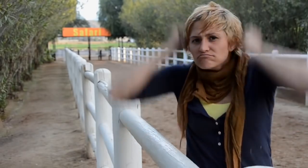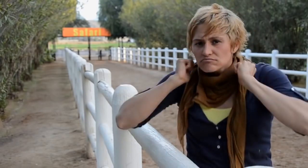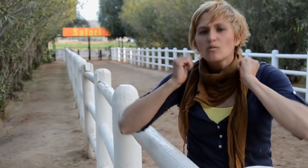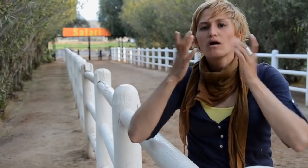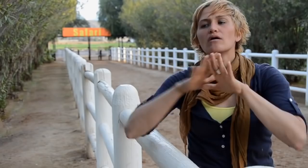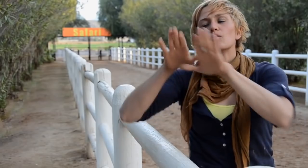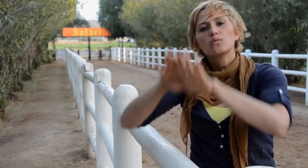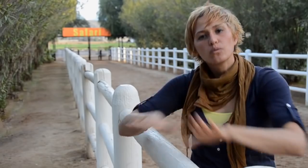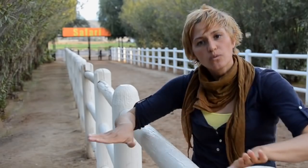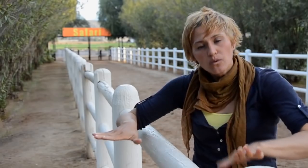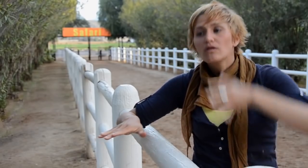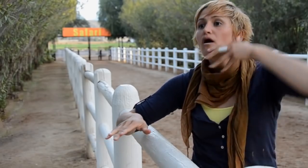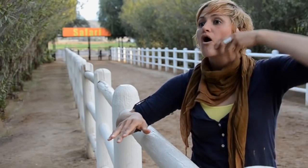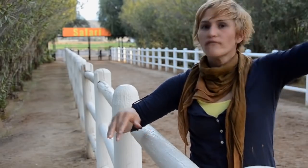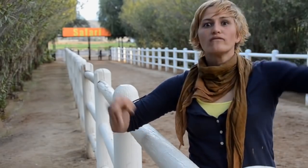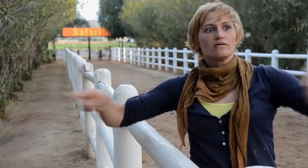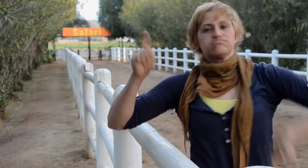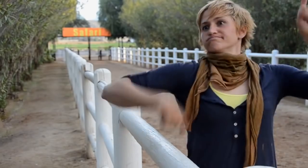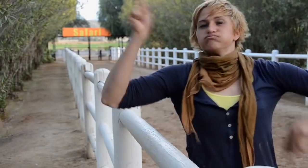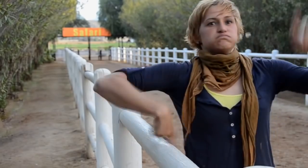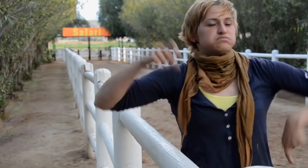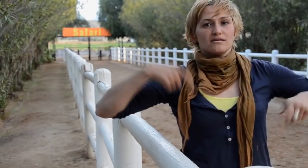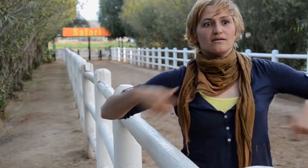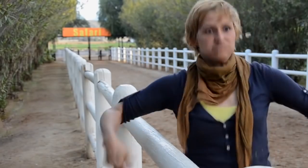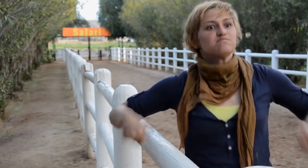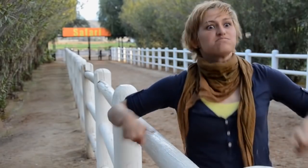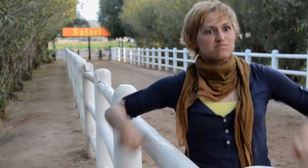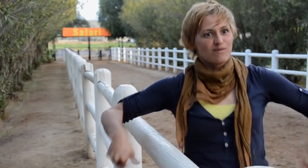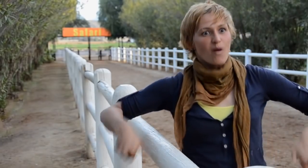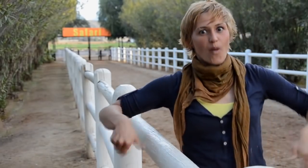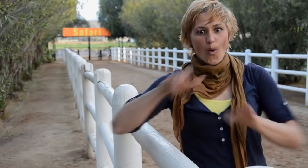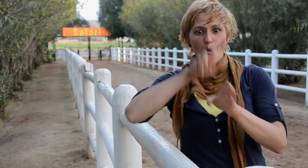Once it’s removed, the ostrich becomes very active.